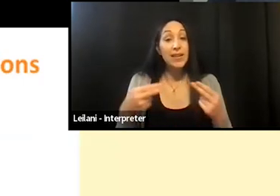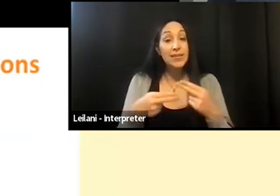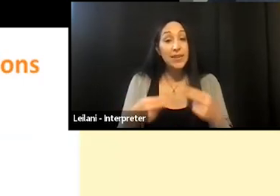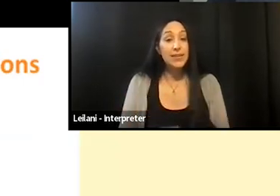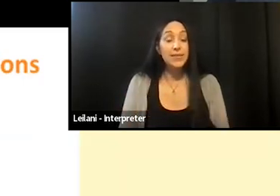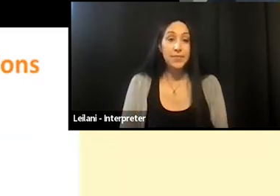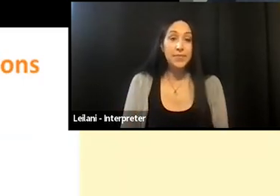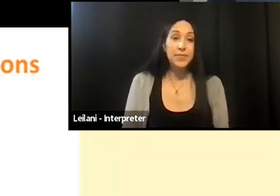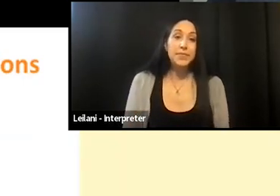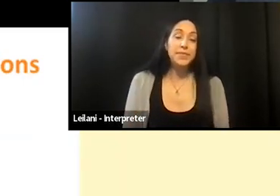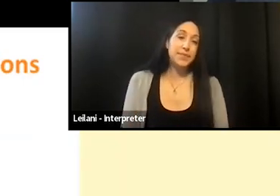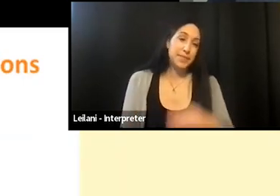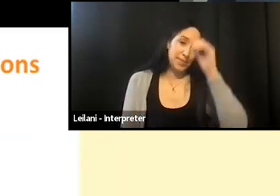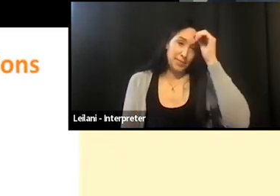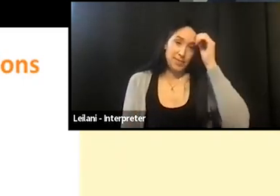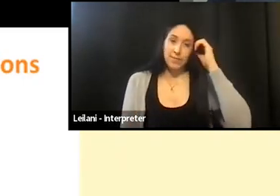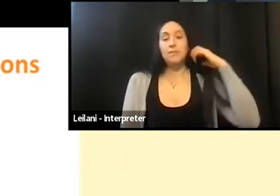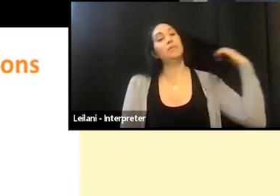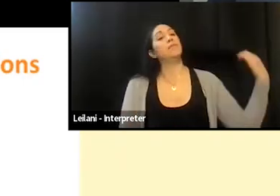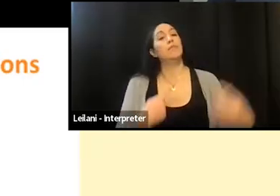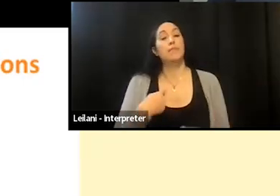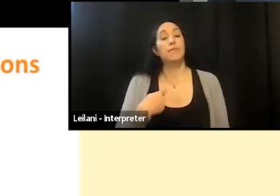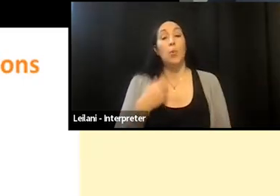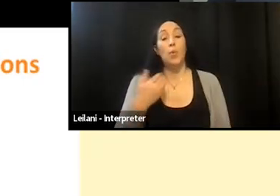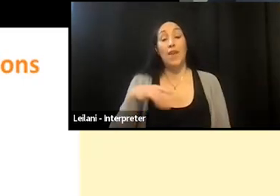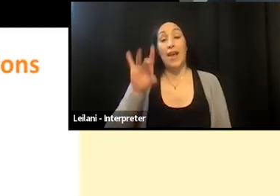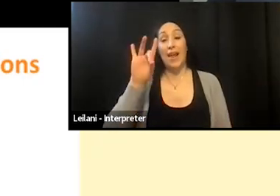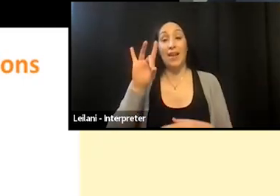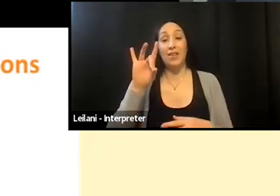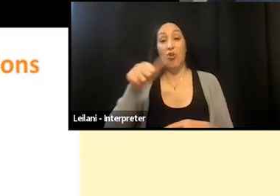We are overseen by eight lead agencies. They are here.